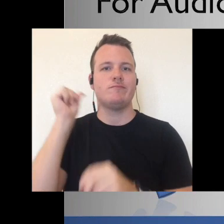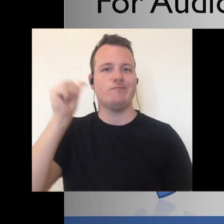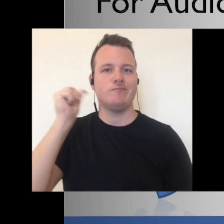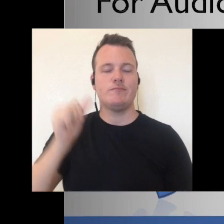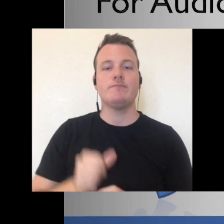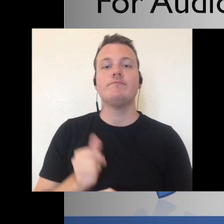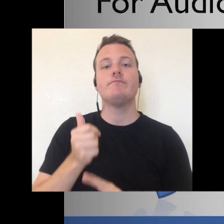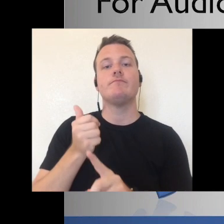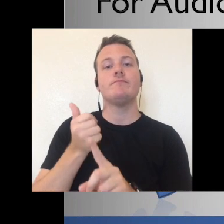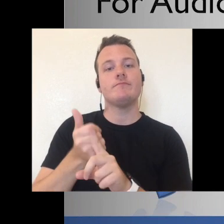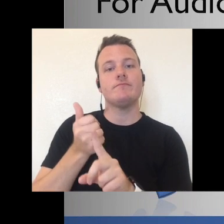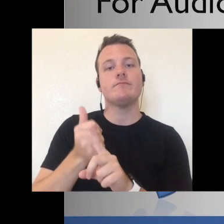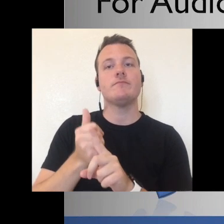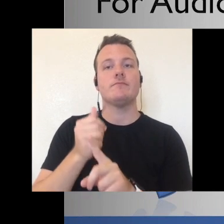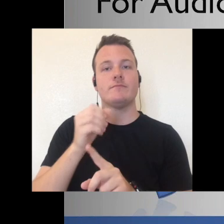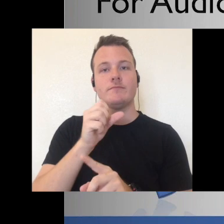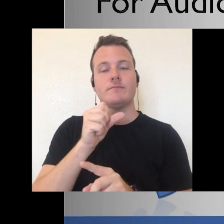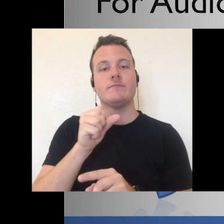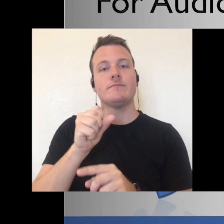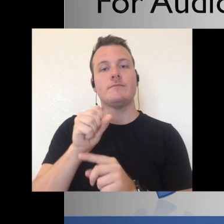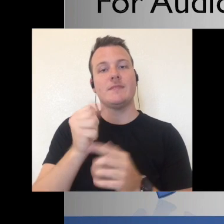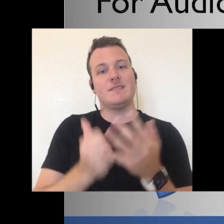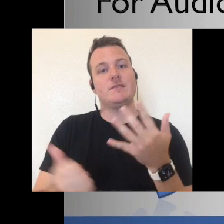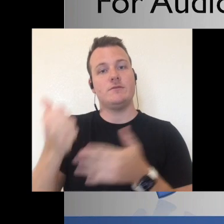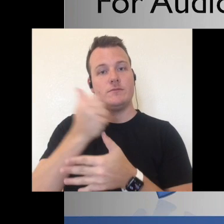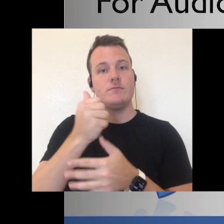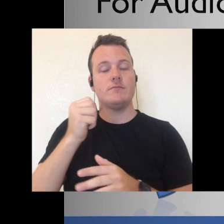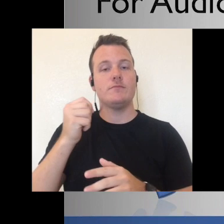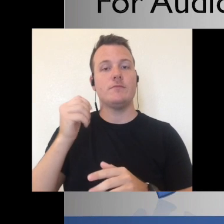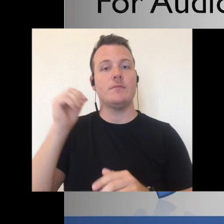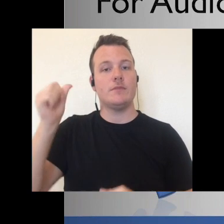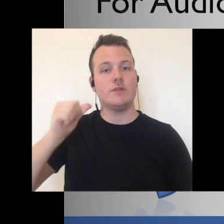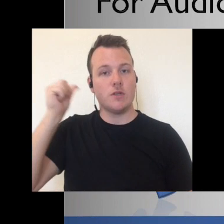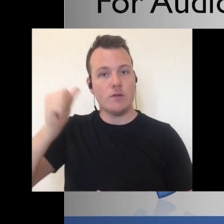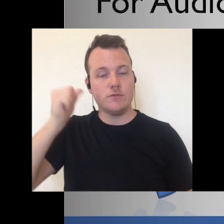he was the senior international audiology consultant to a major hearing